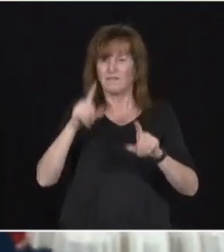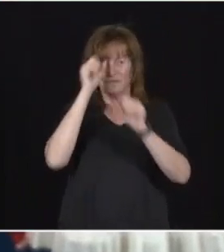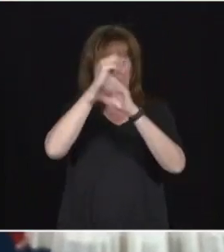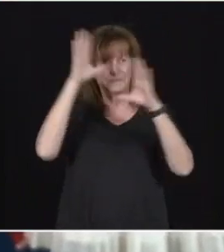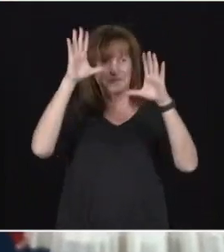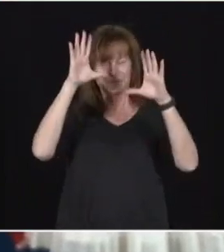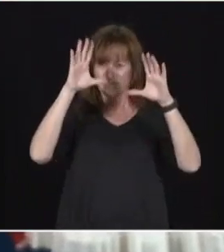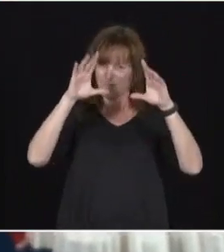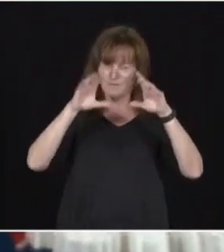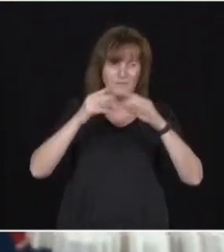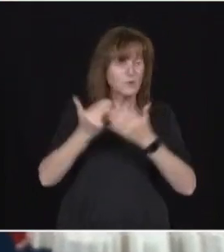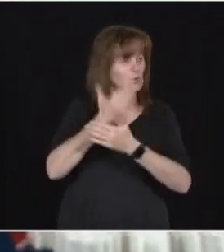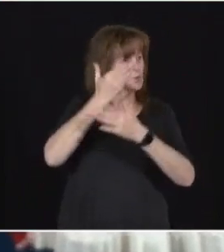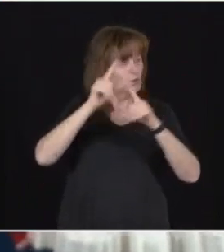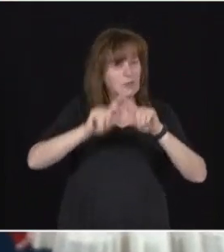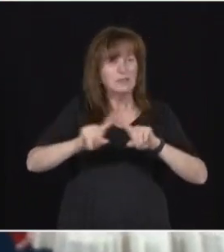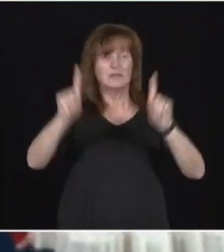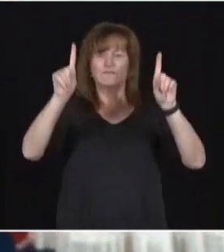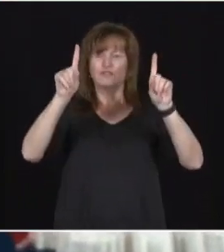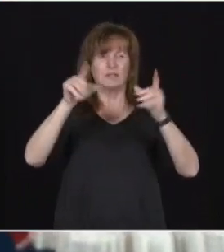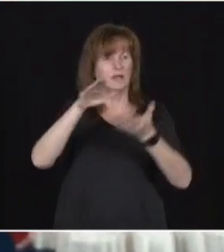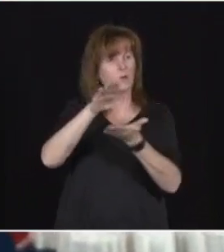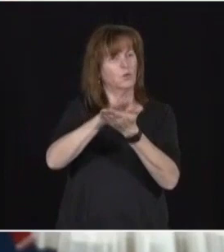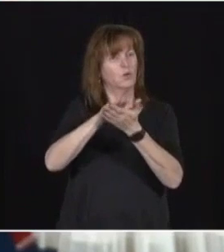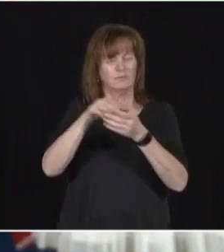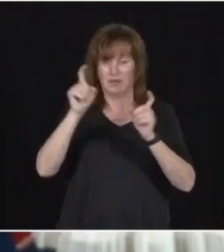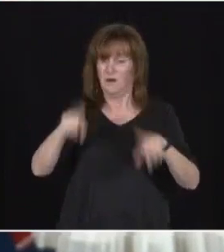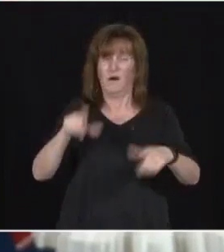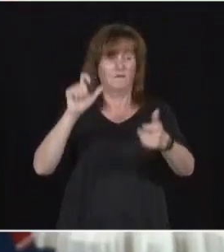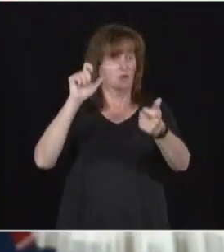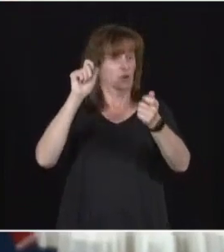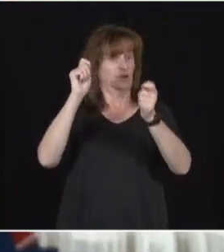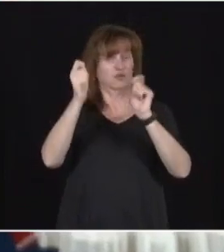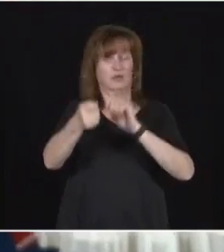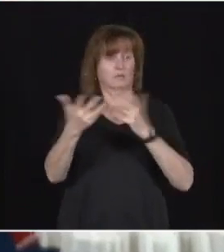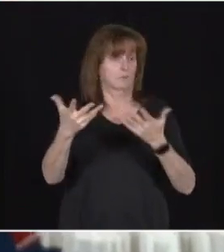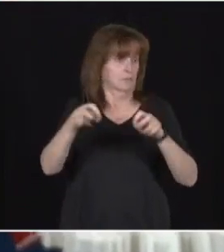There will have to be some protocol changes distancing